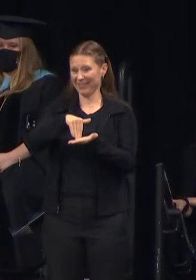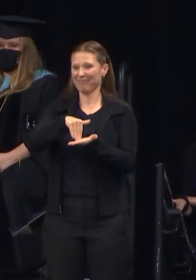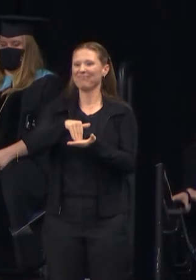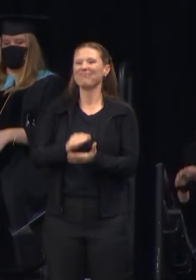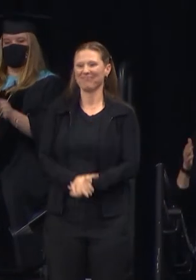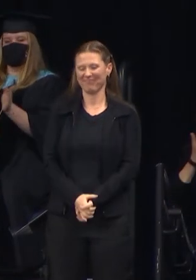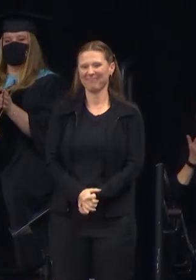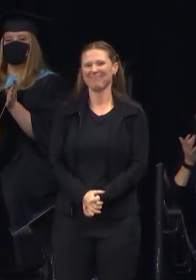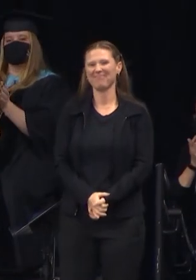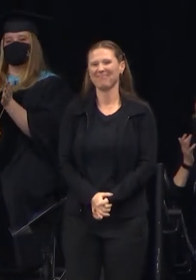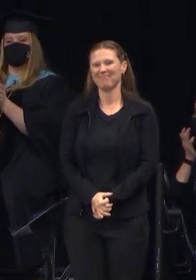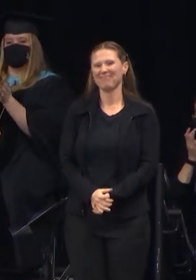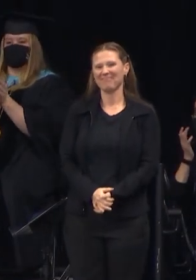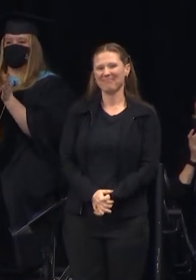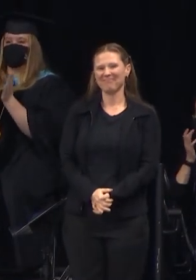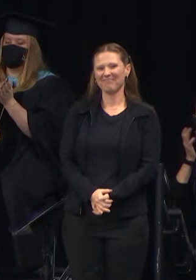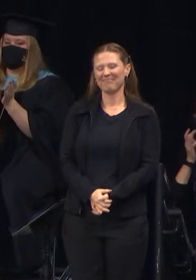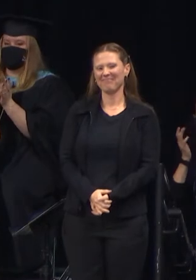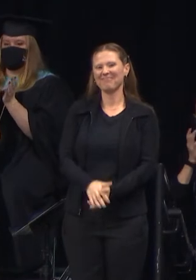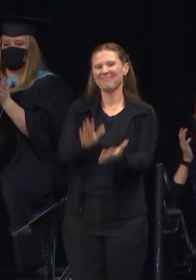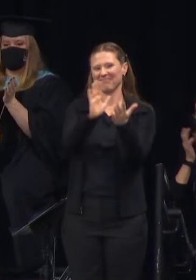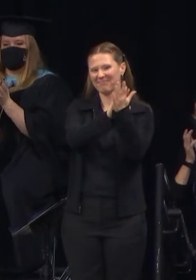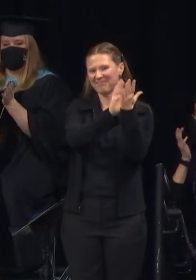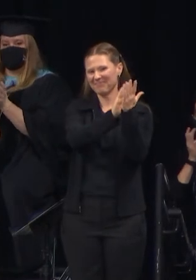(audience applauding)